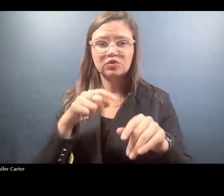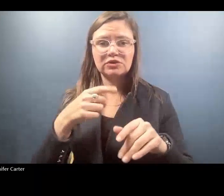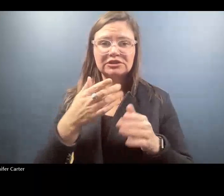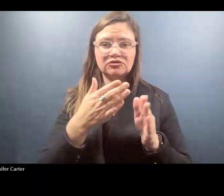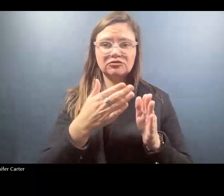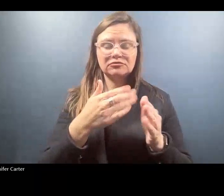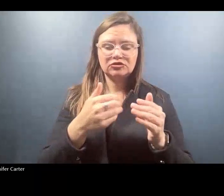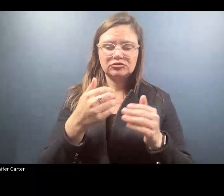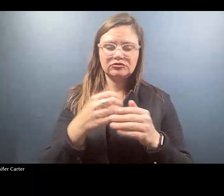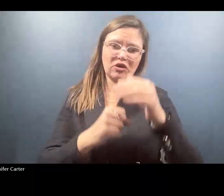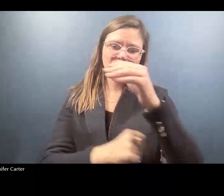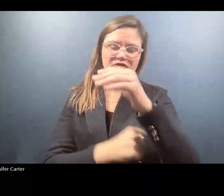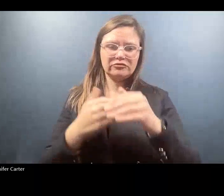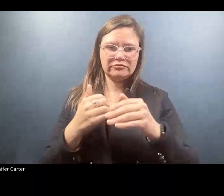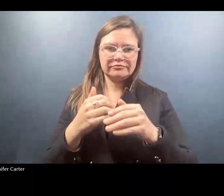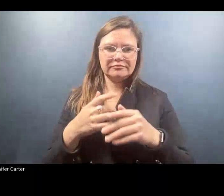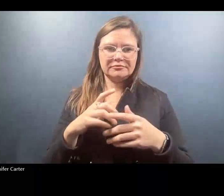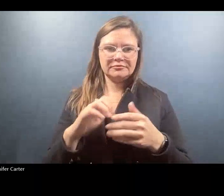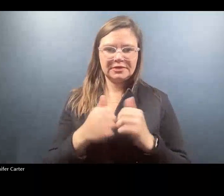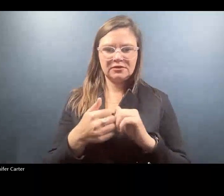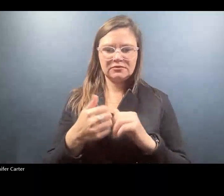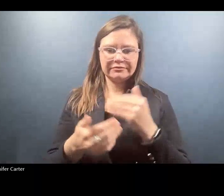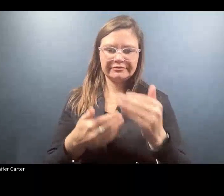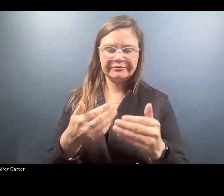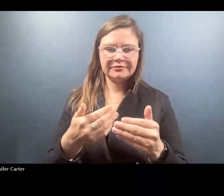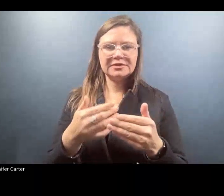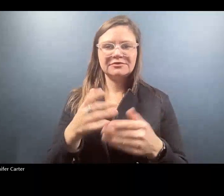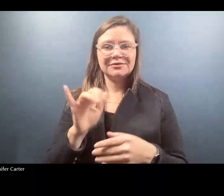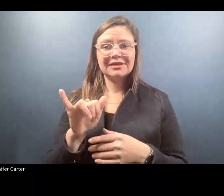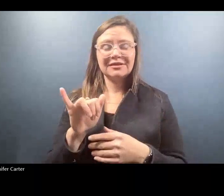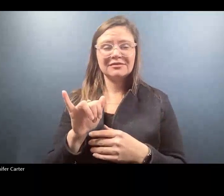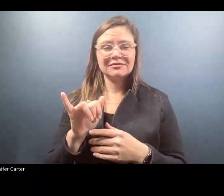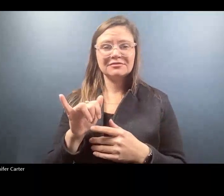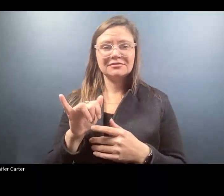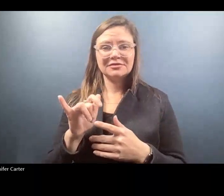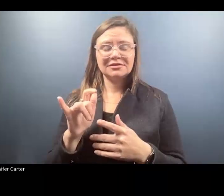And so that in and of itself is is probably where it starts and ends and end